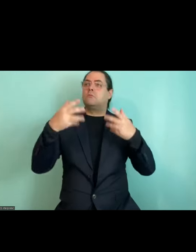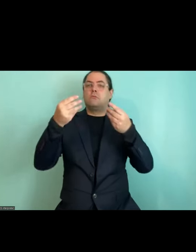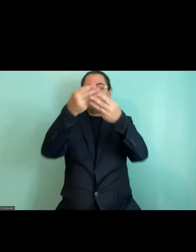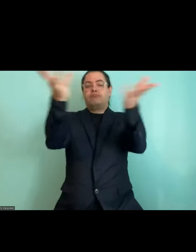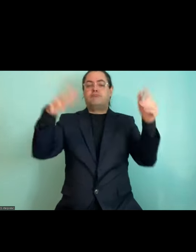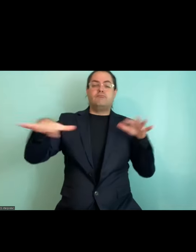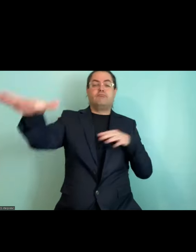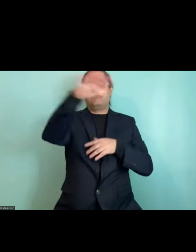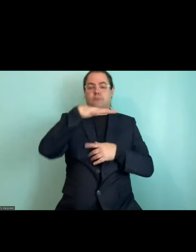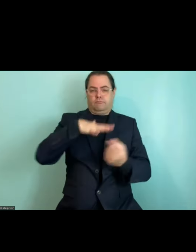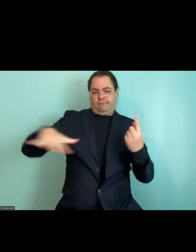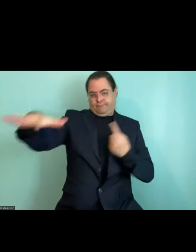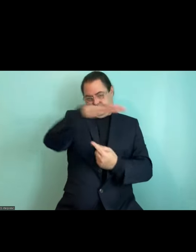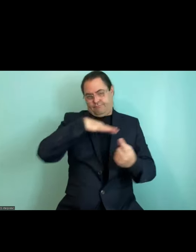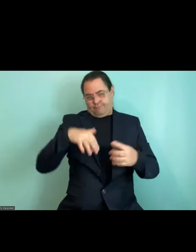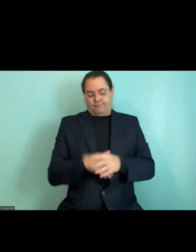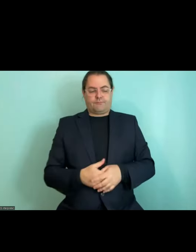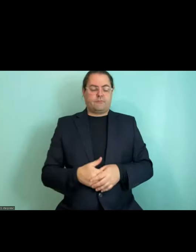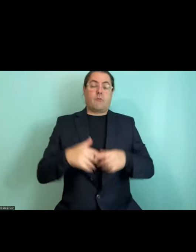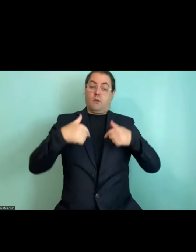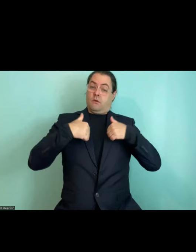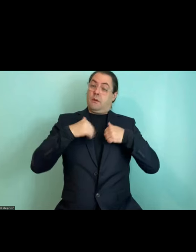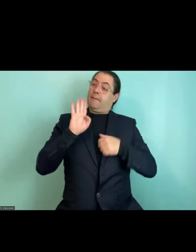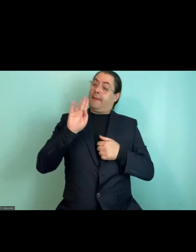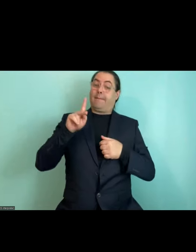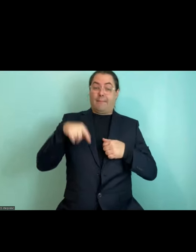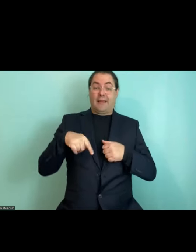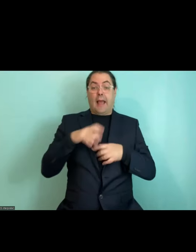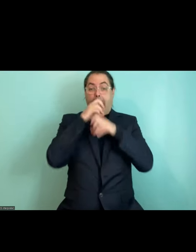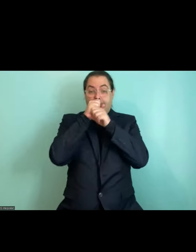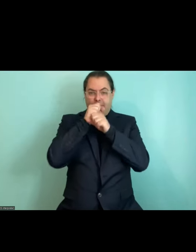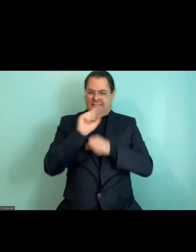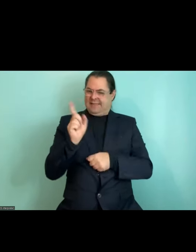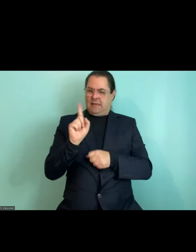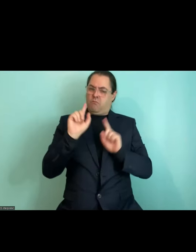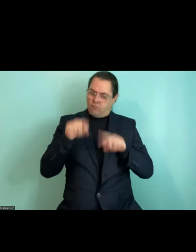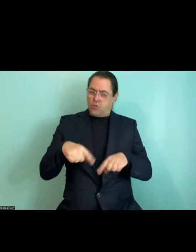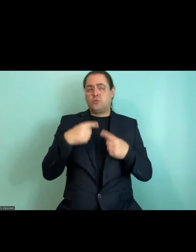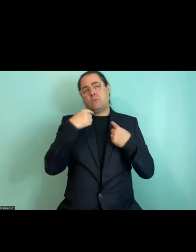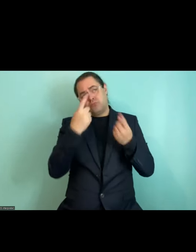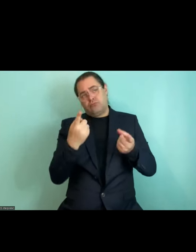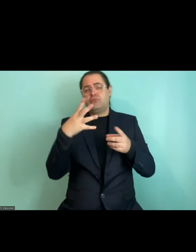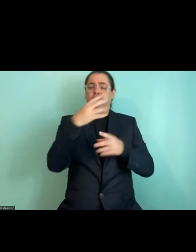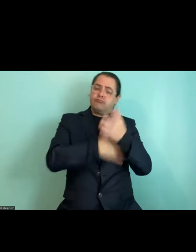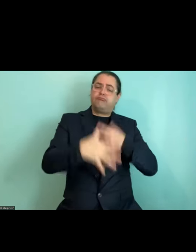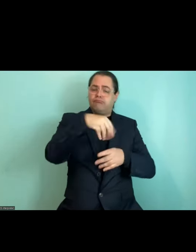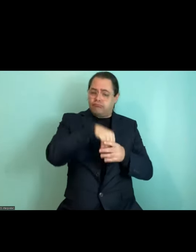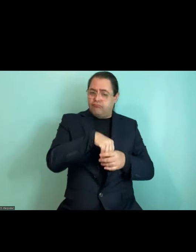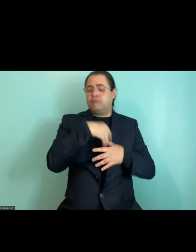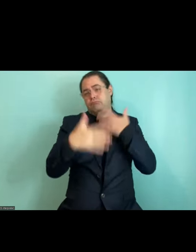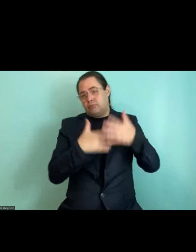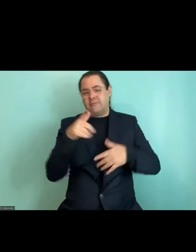to assess it up often on that day. On that day, Visa V, the do is it will kpc demo news